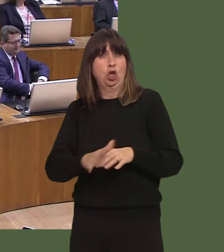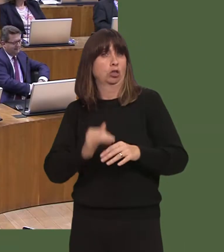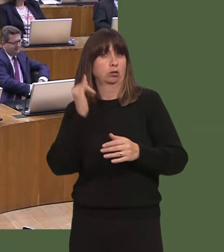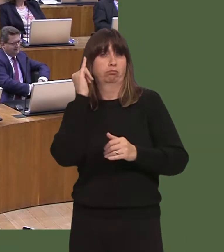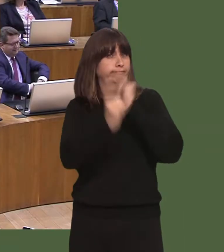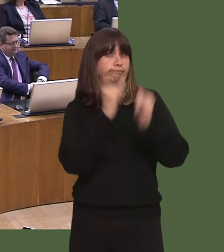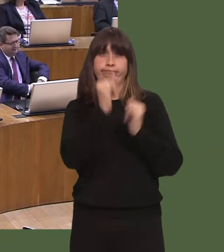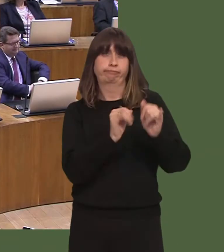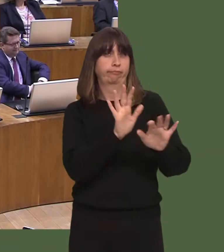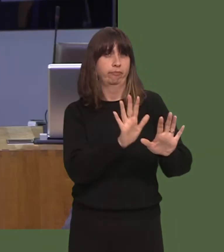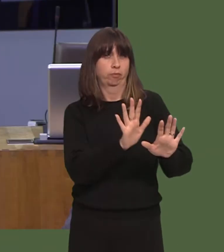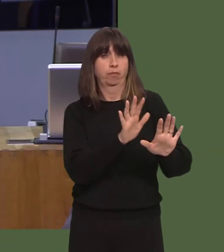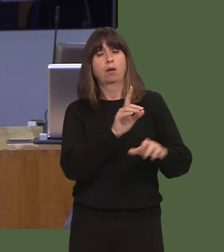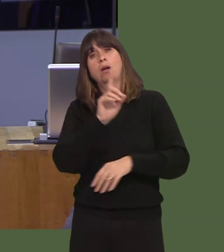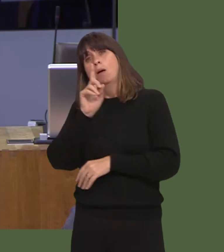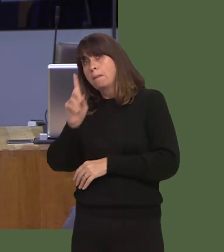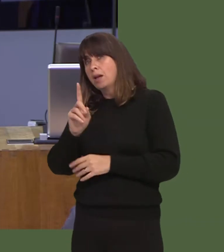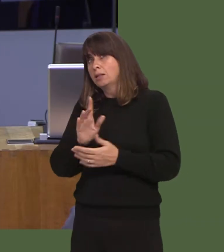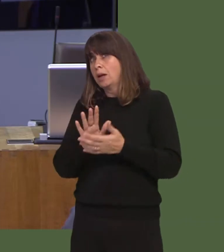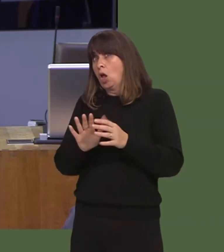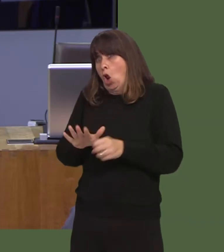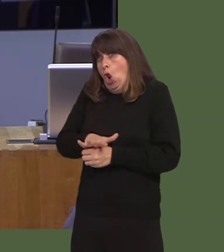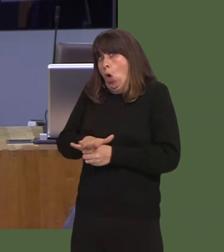However, it does not necessarily create local schools.